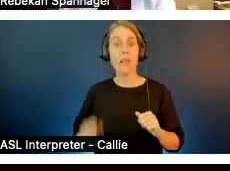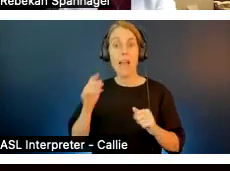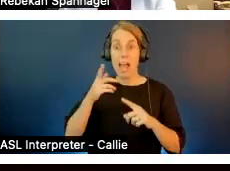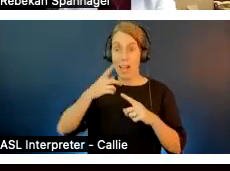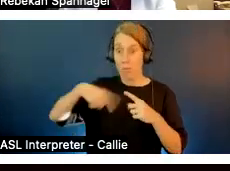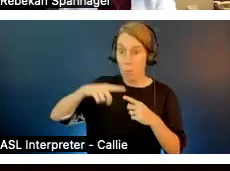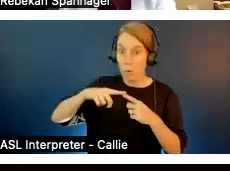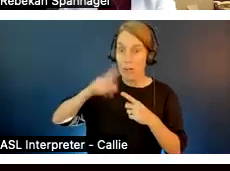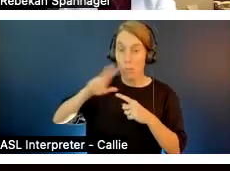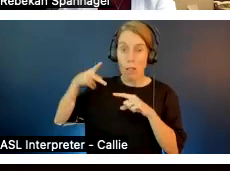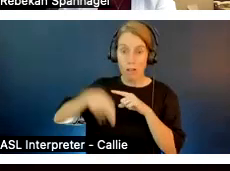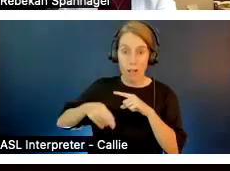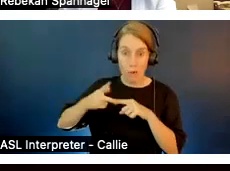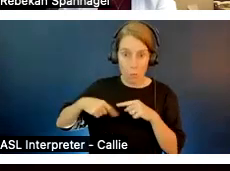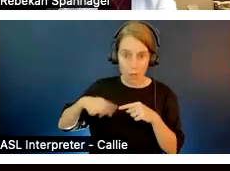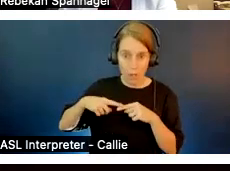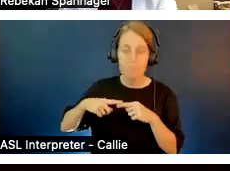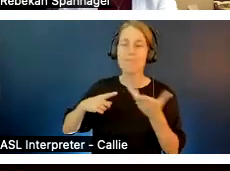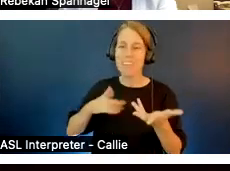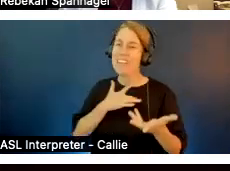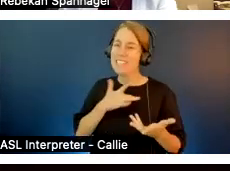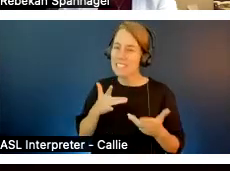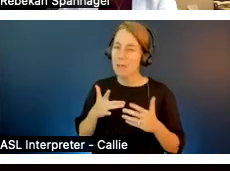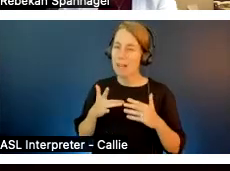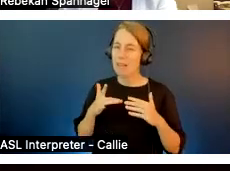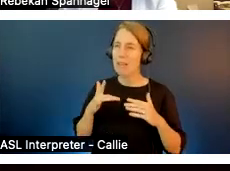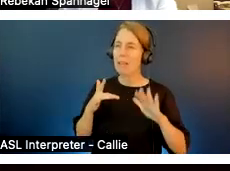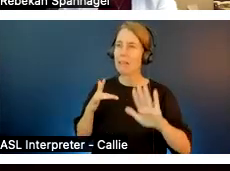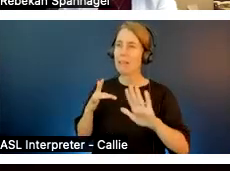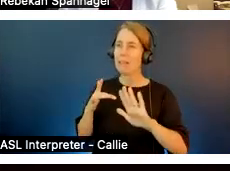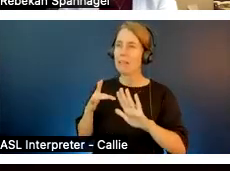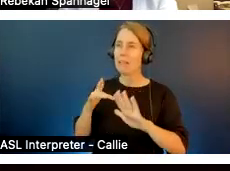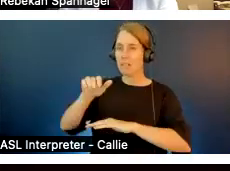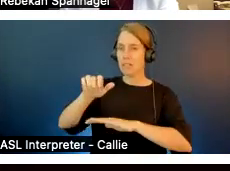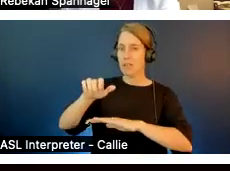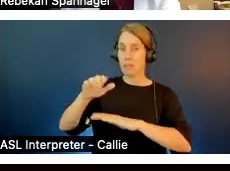it's usually that you have to get the notification 10 days before the date that a service is going